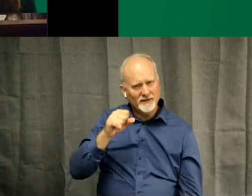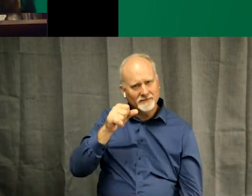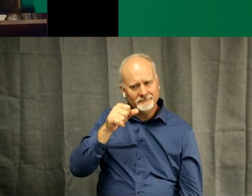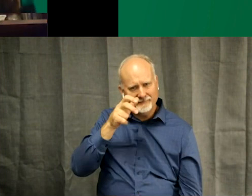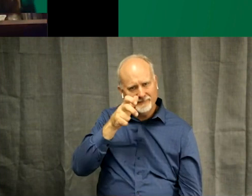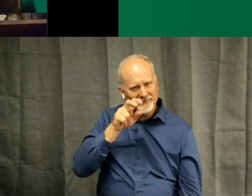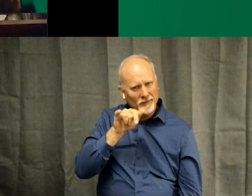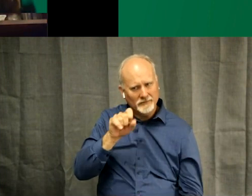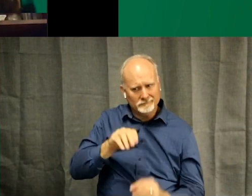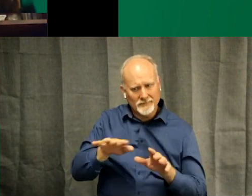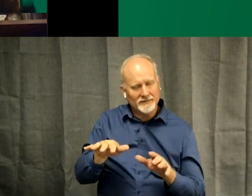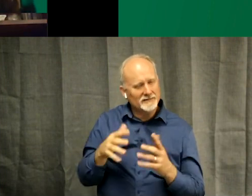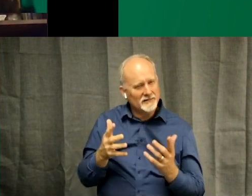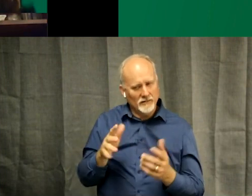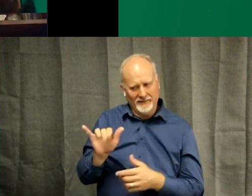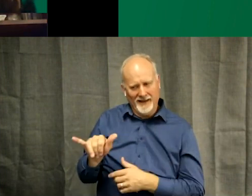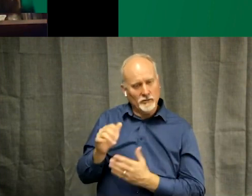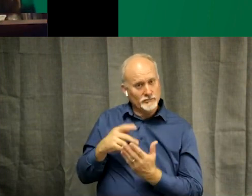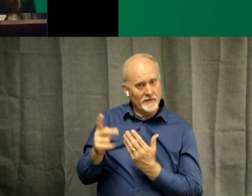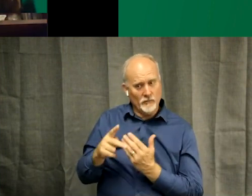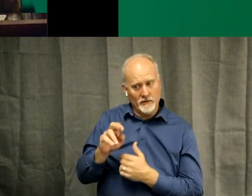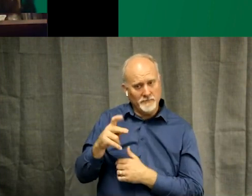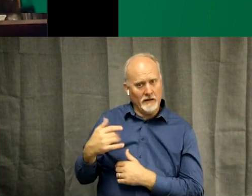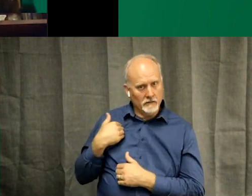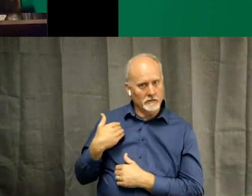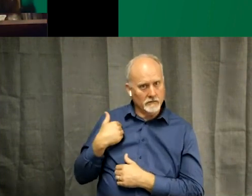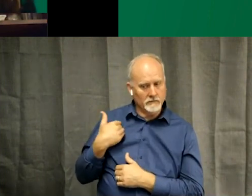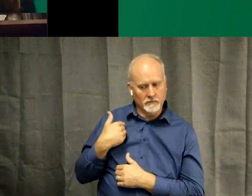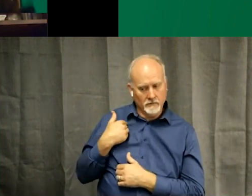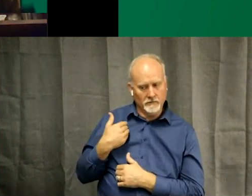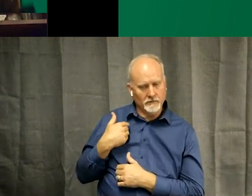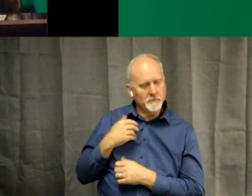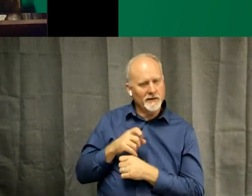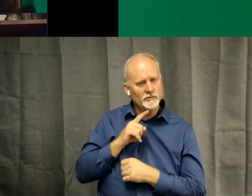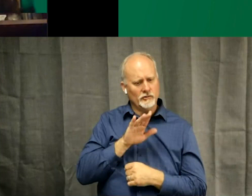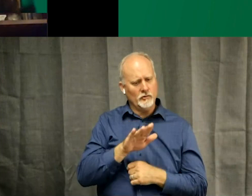in short software updates ensure that your device is operating at the highest level of security